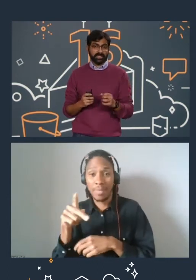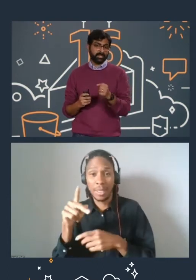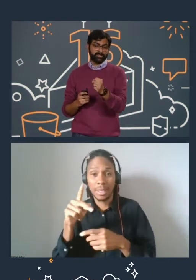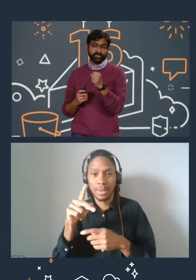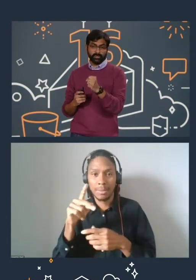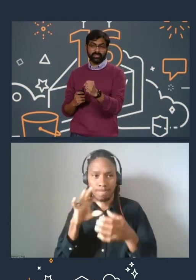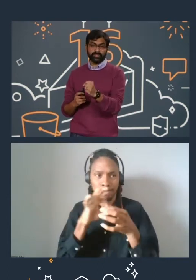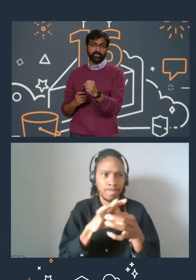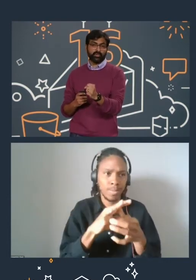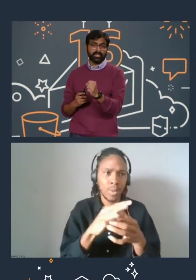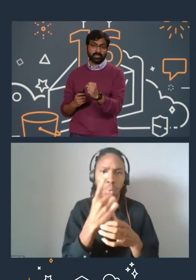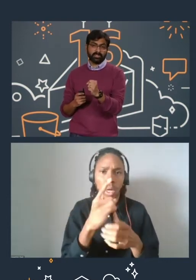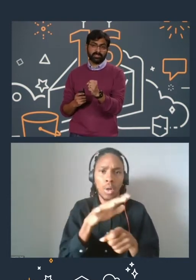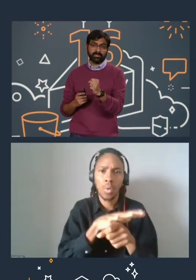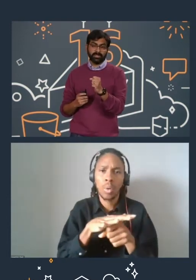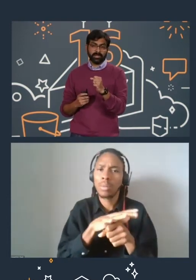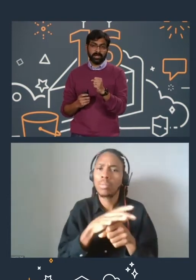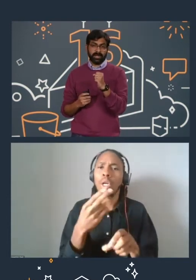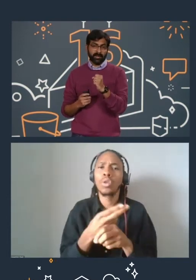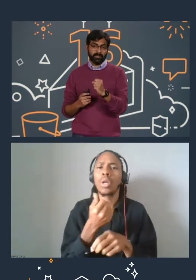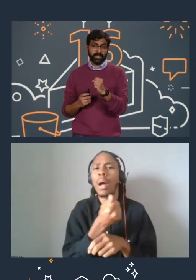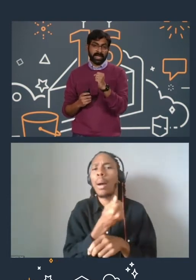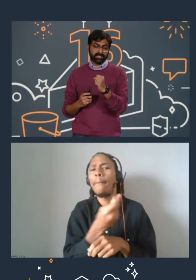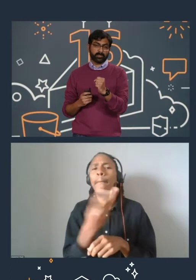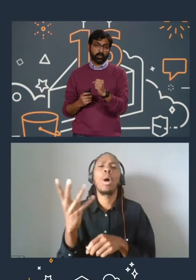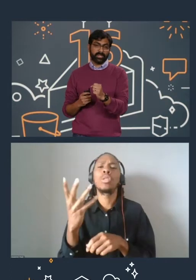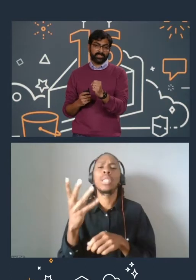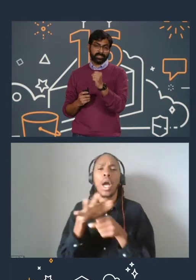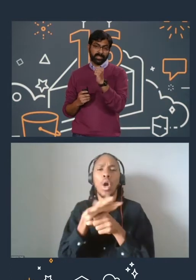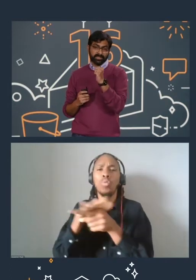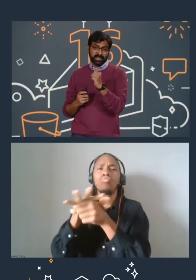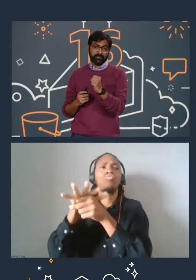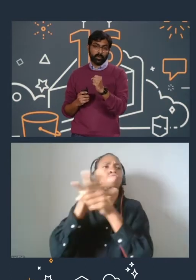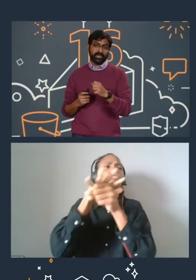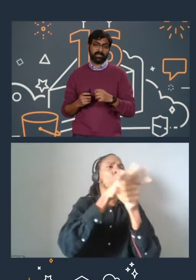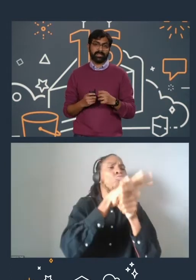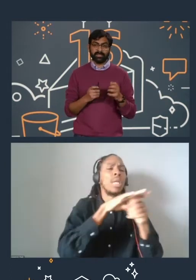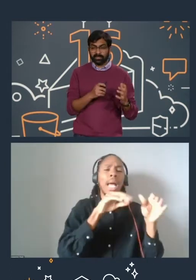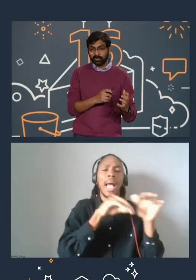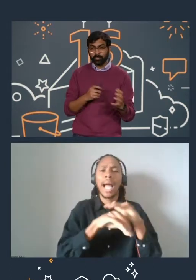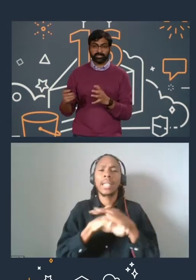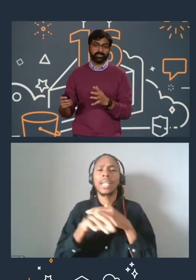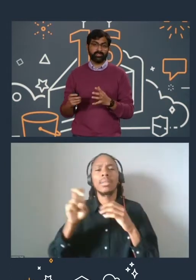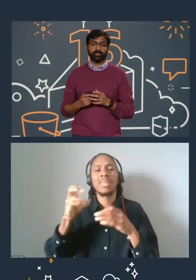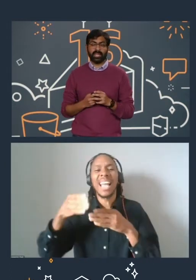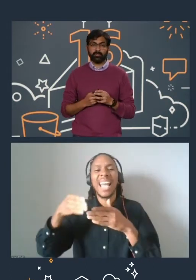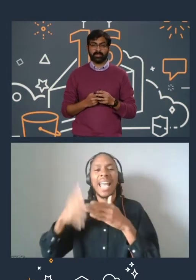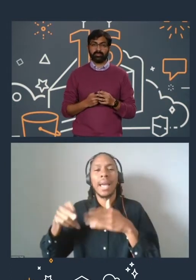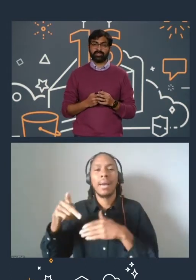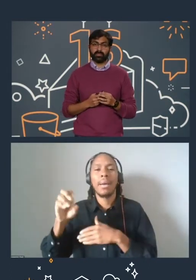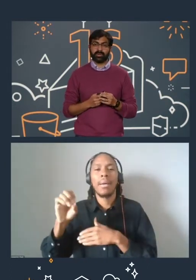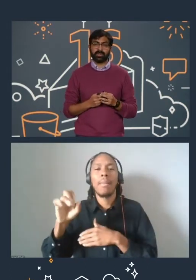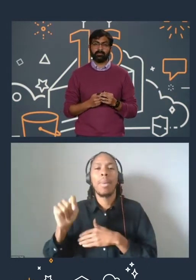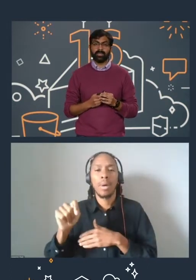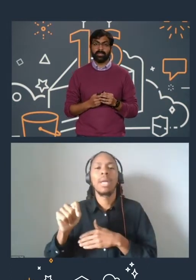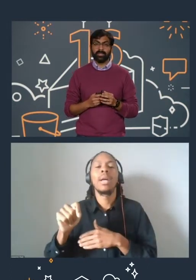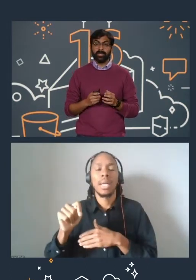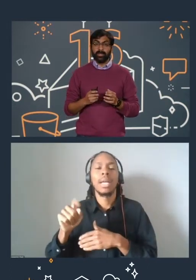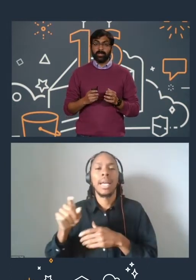They can just use this new multi-region access point as an endpoint and switch to a multi-region paradigm.